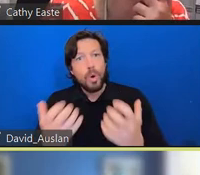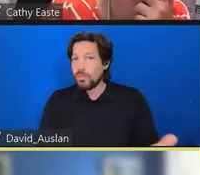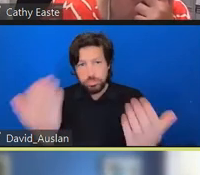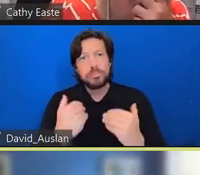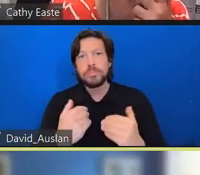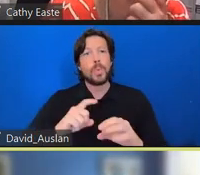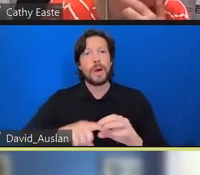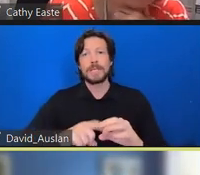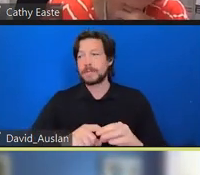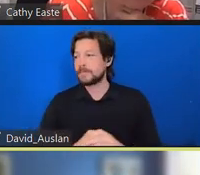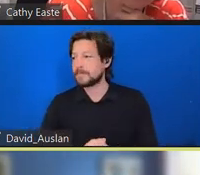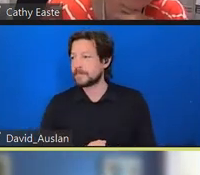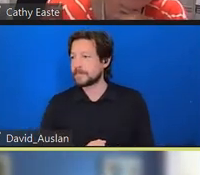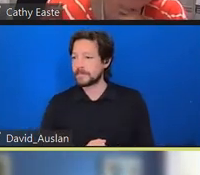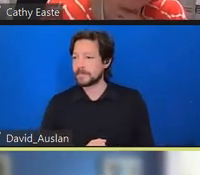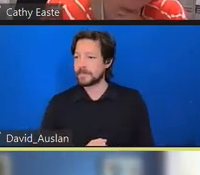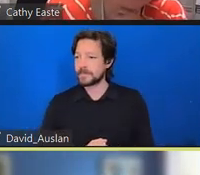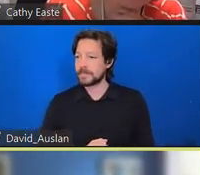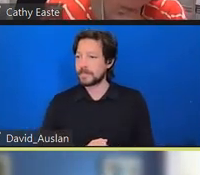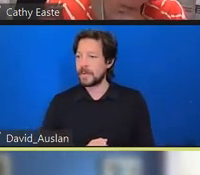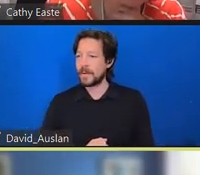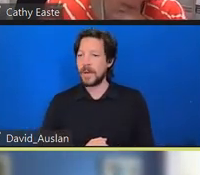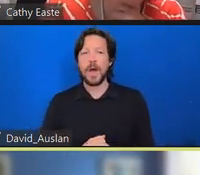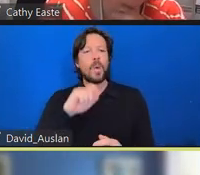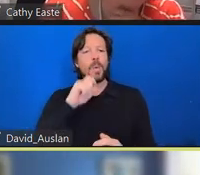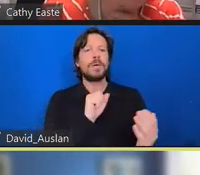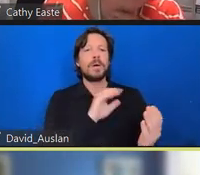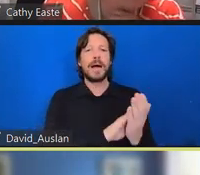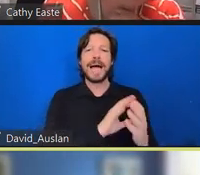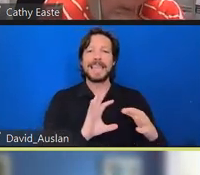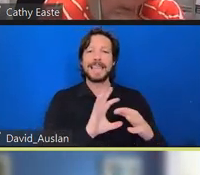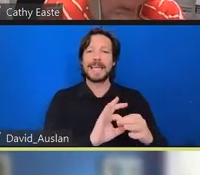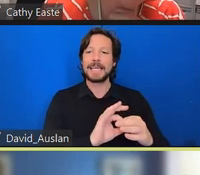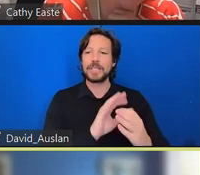Q and A box. I'm also just going to put a link in the chat box of a resource that Cathy and